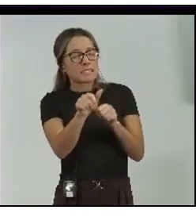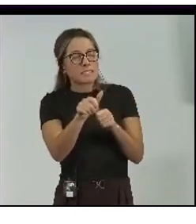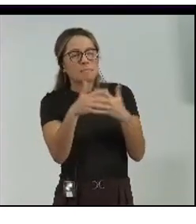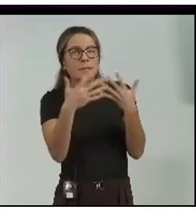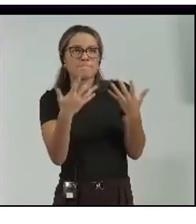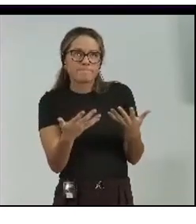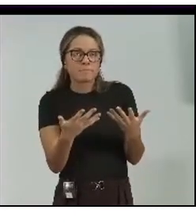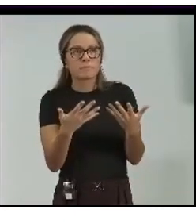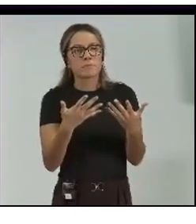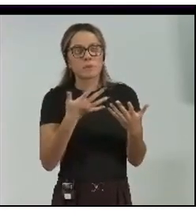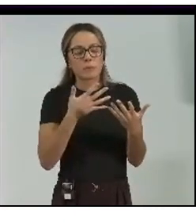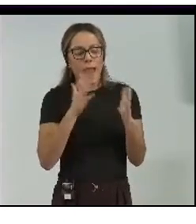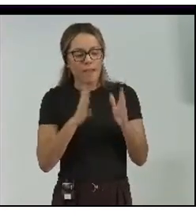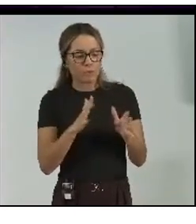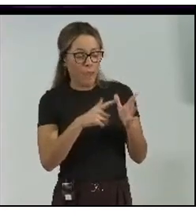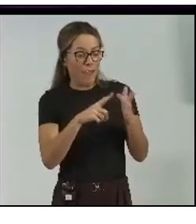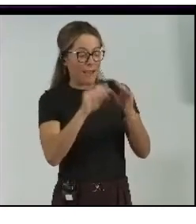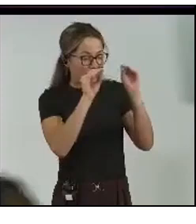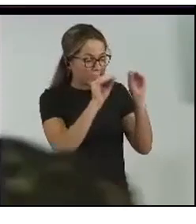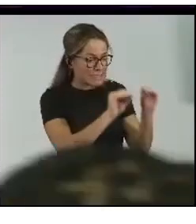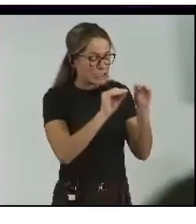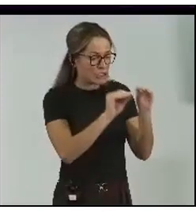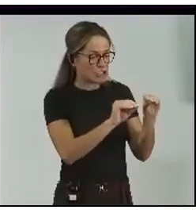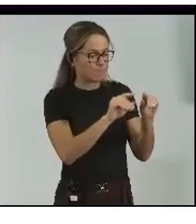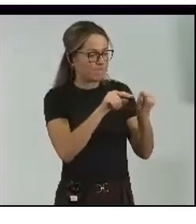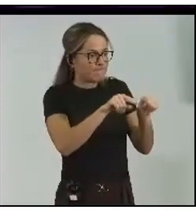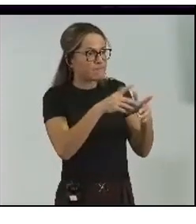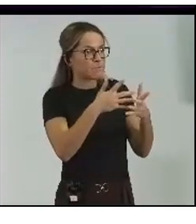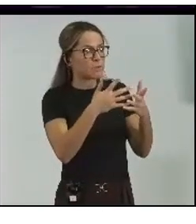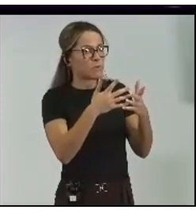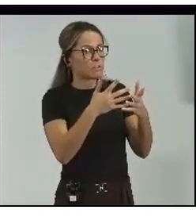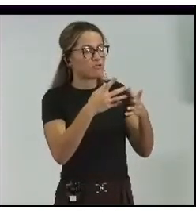AI how to describe images. And the way that we do that is we help